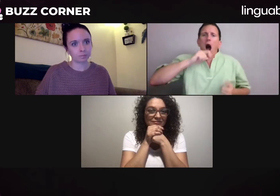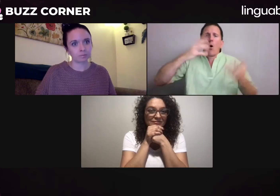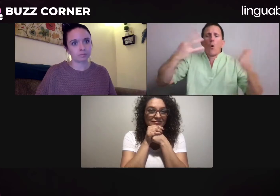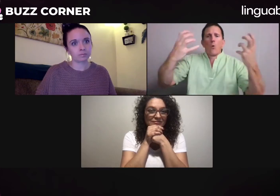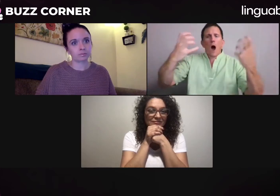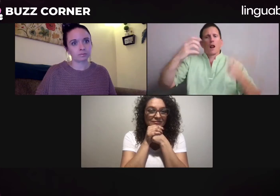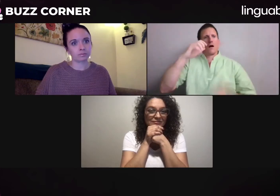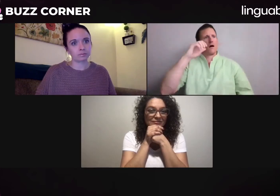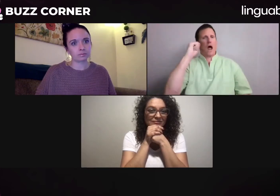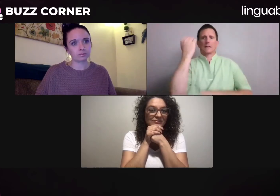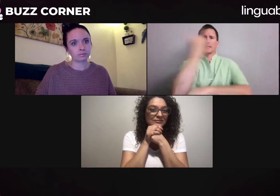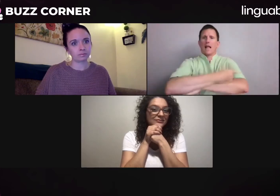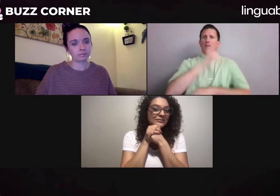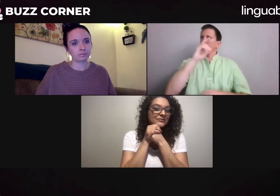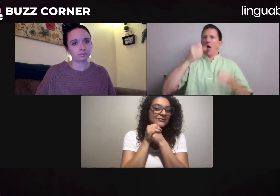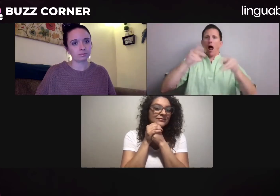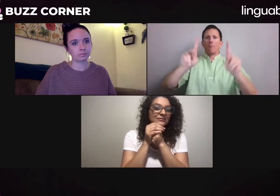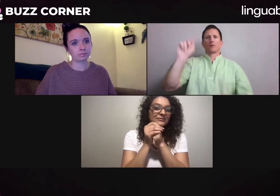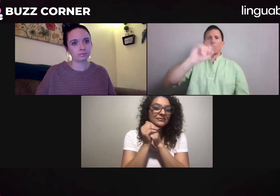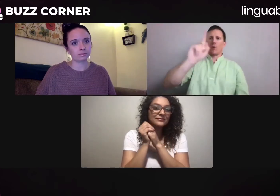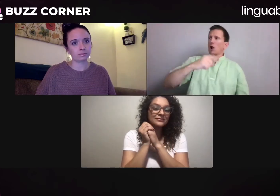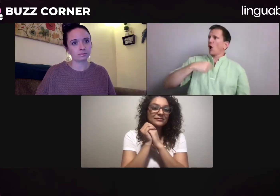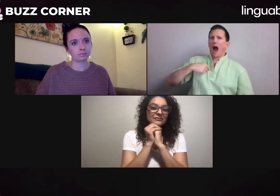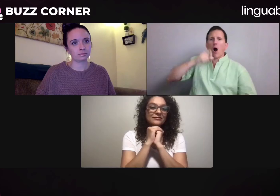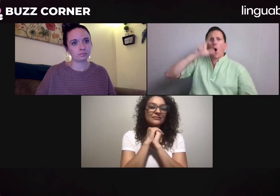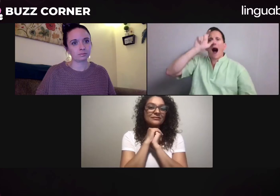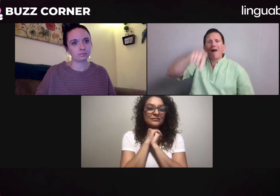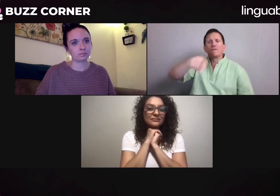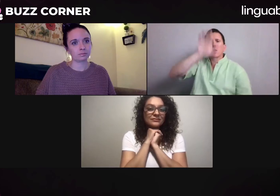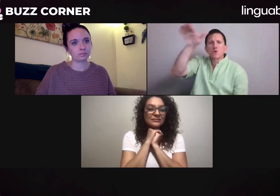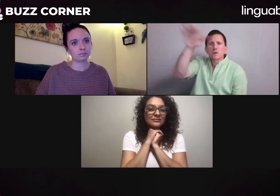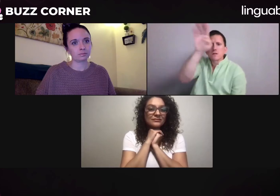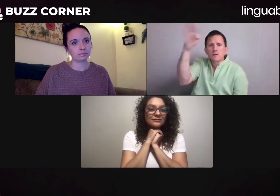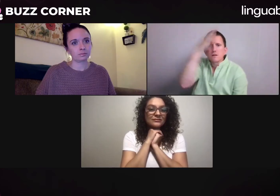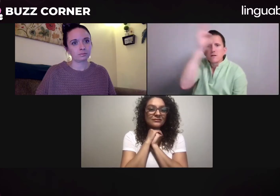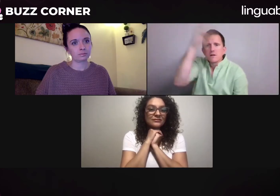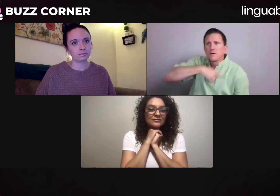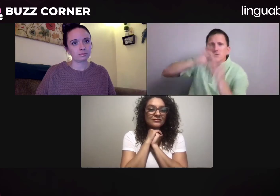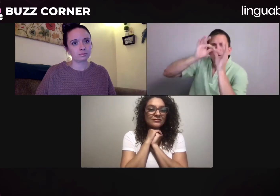and they're ready. I'm, you know, I want an opportunity where I don't have